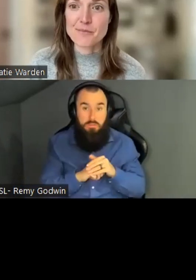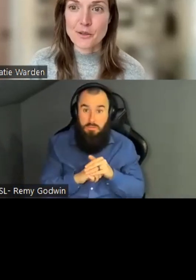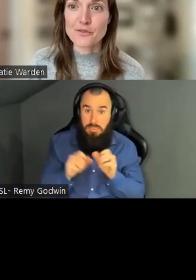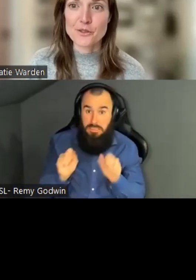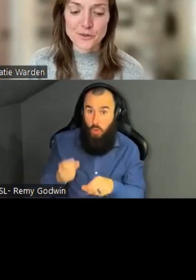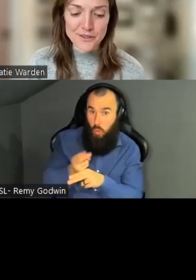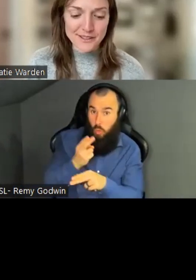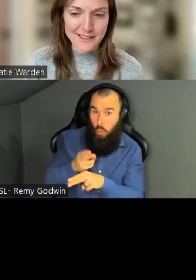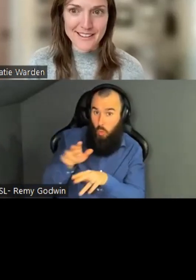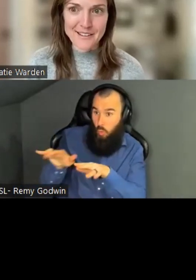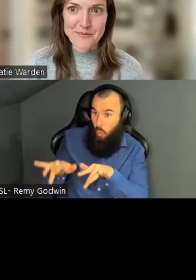Some helpful tools, I think.